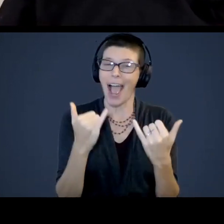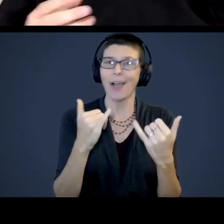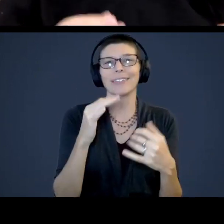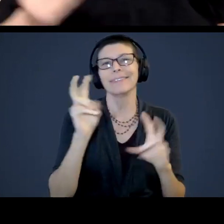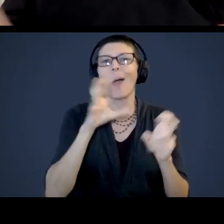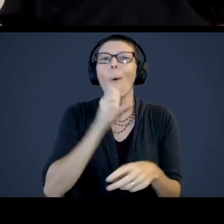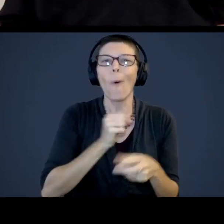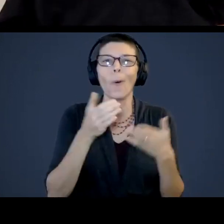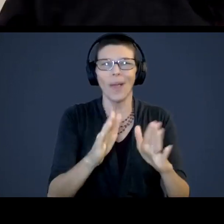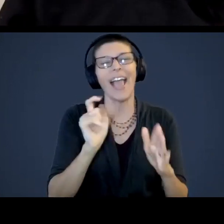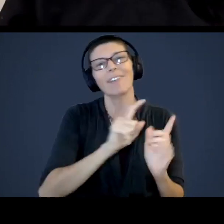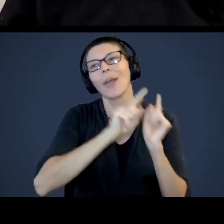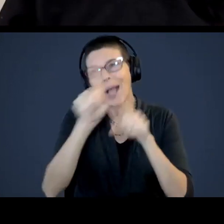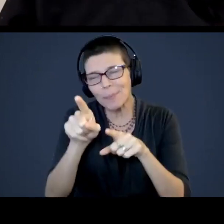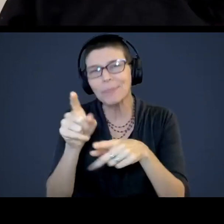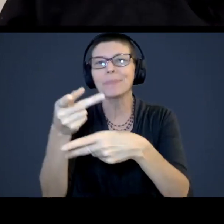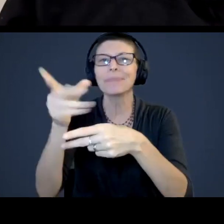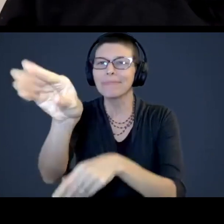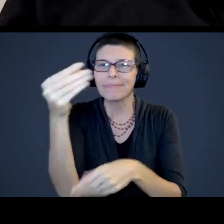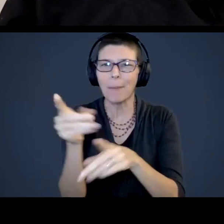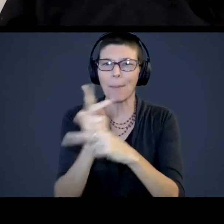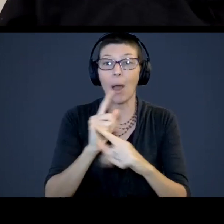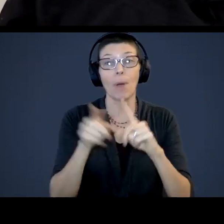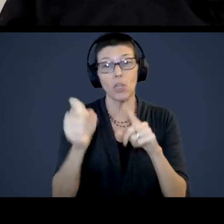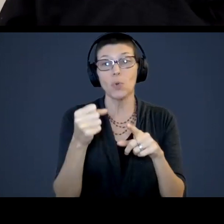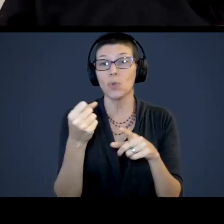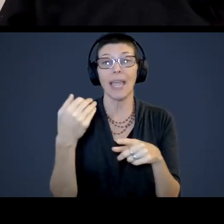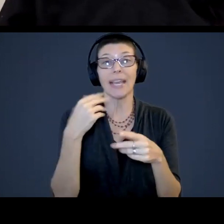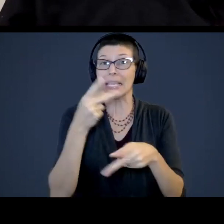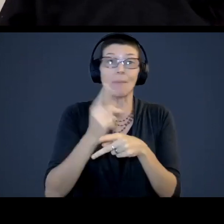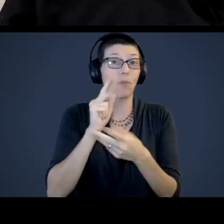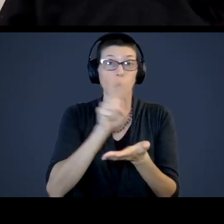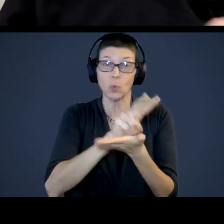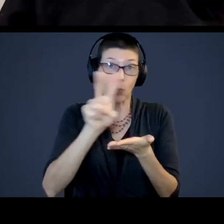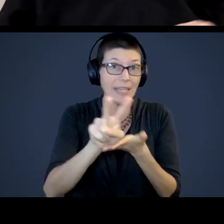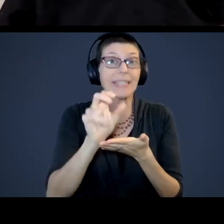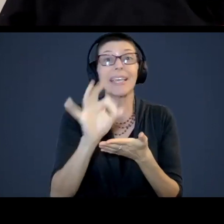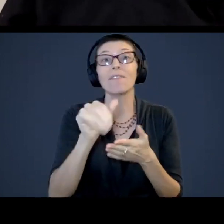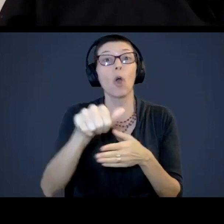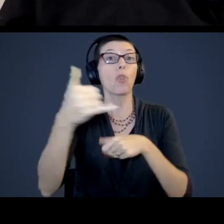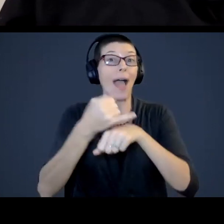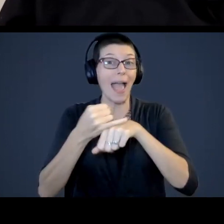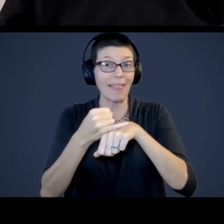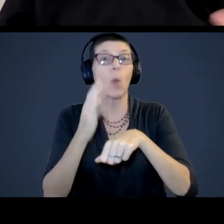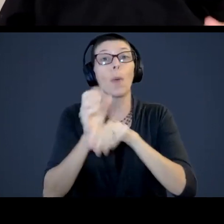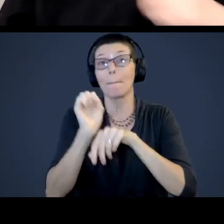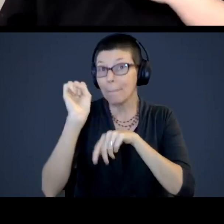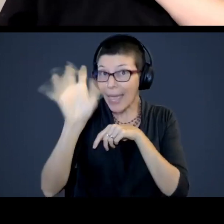and you take it out. But you can hold on to these items for two weeks. If you're on a neighbor island, we will mail it out to you and send you